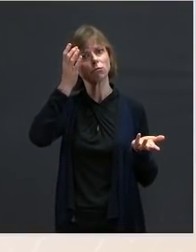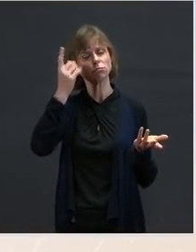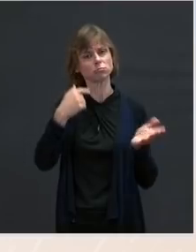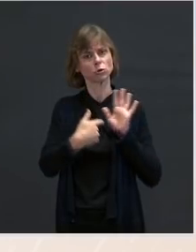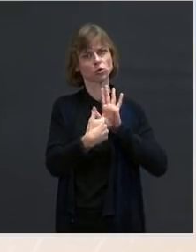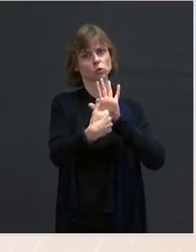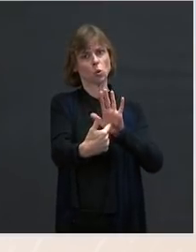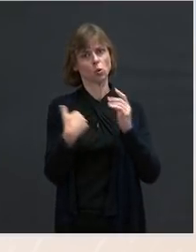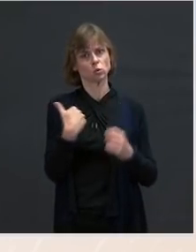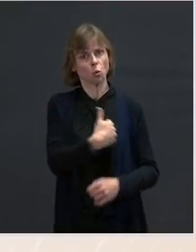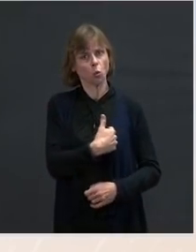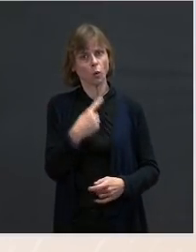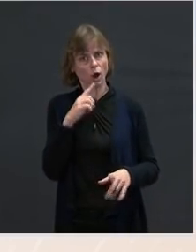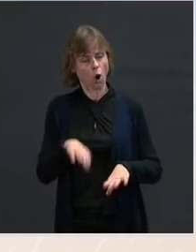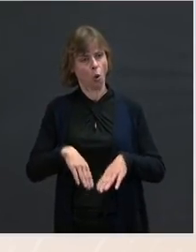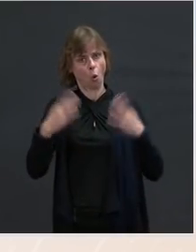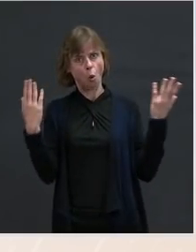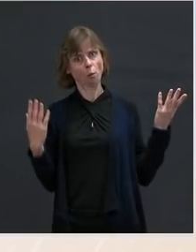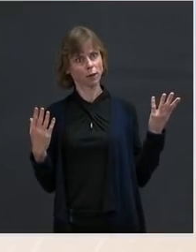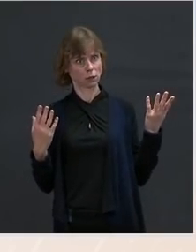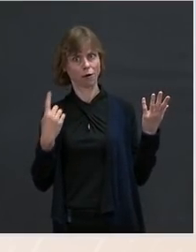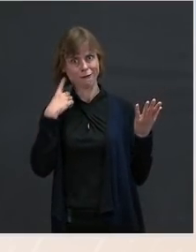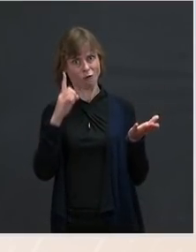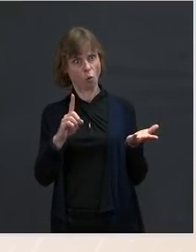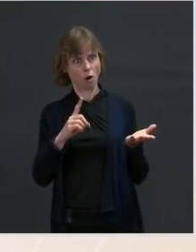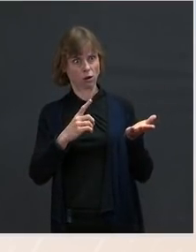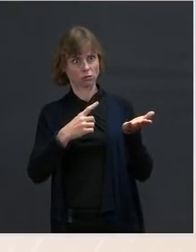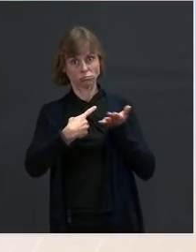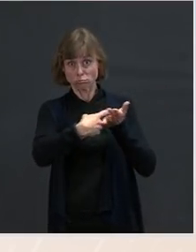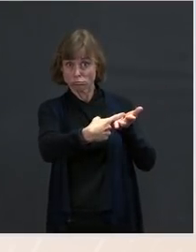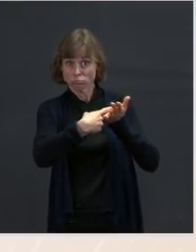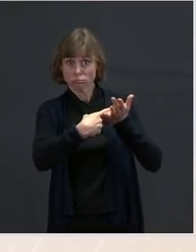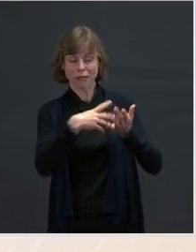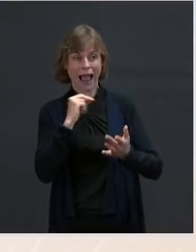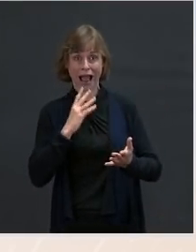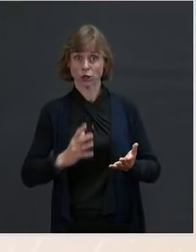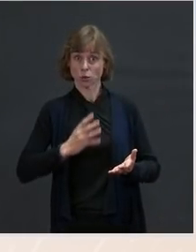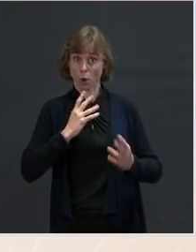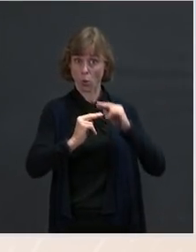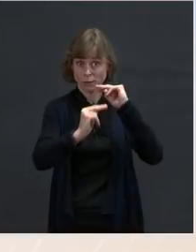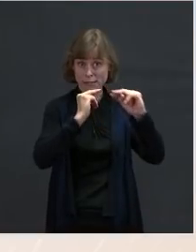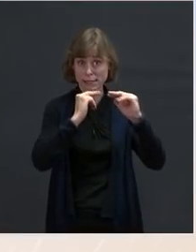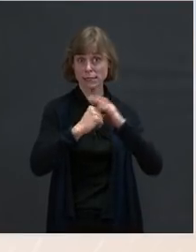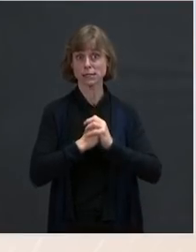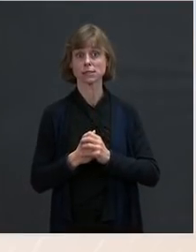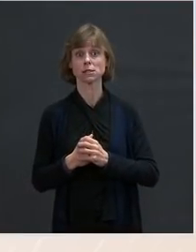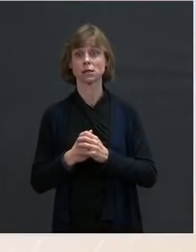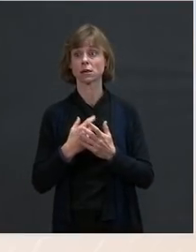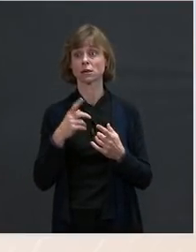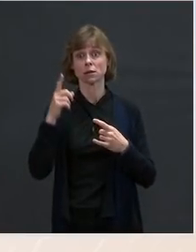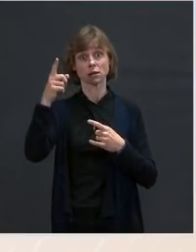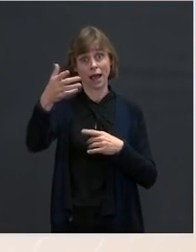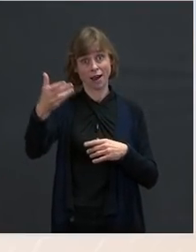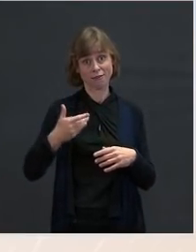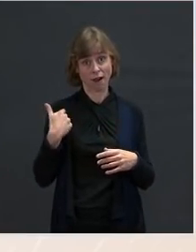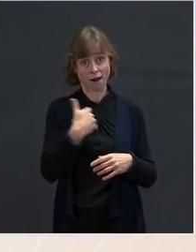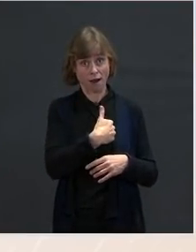an openness to diplomacy. And that invitation was issued by the Europeans to invite us to invite the Iranians to the table